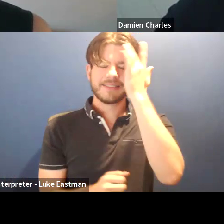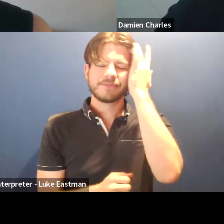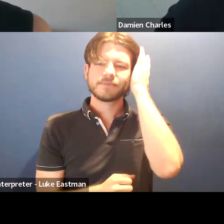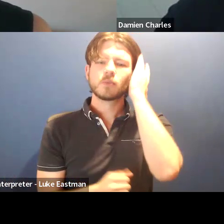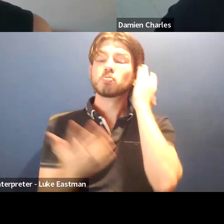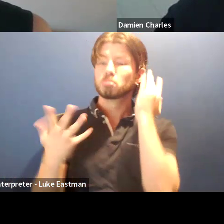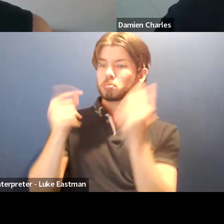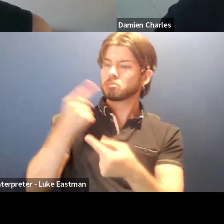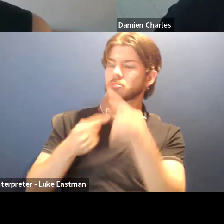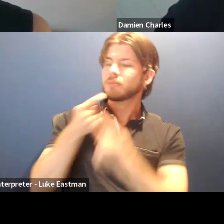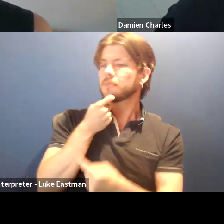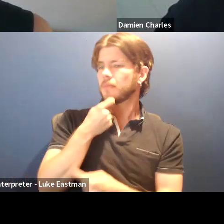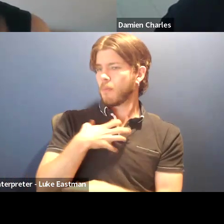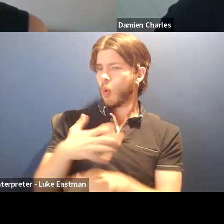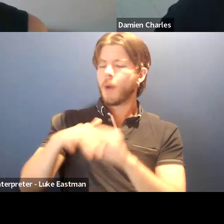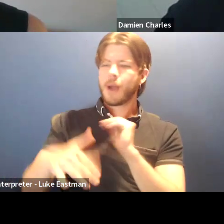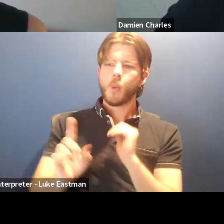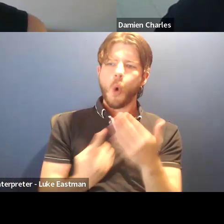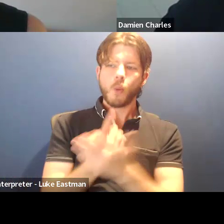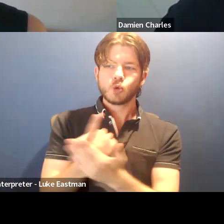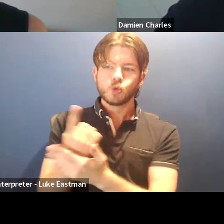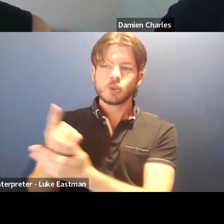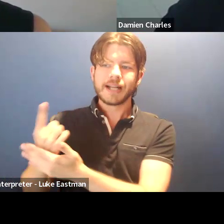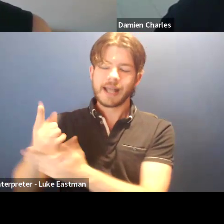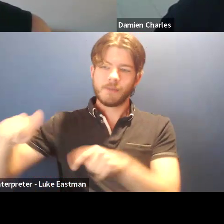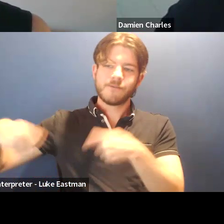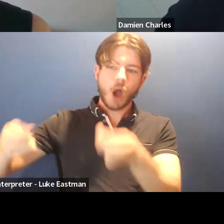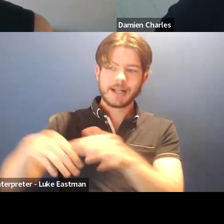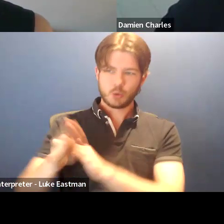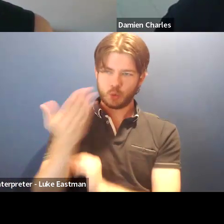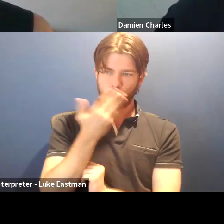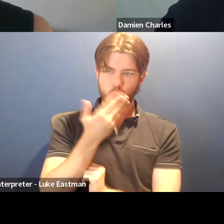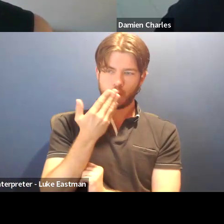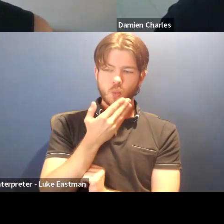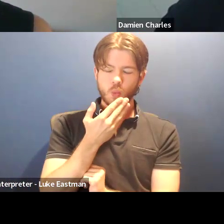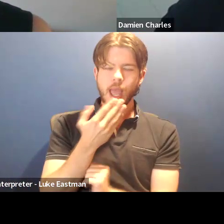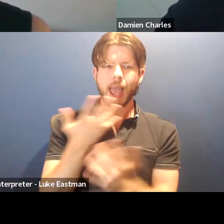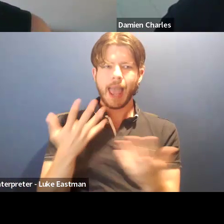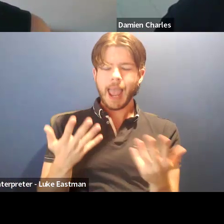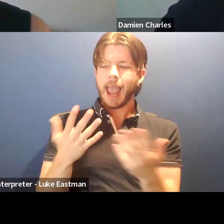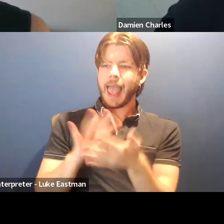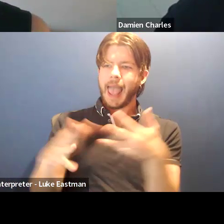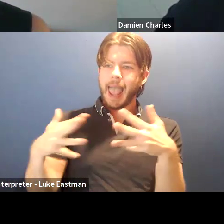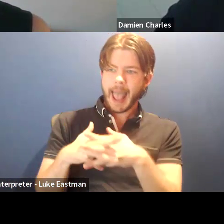opportunities that you were provided at the school and how that might have